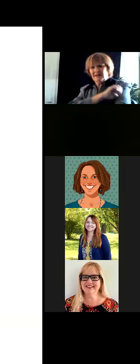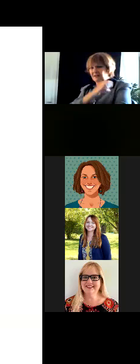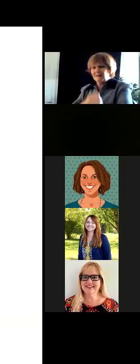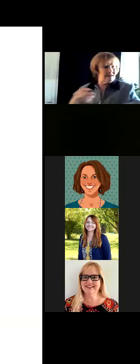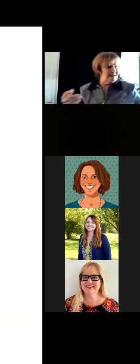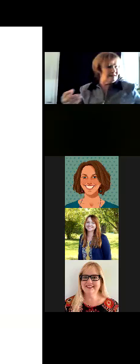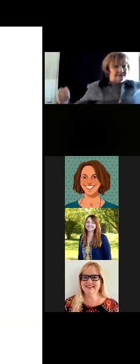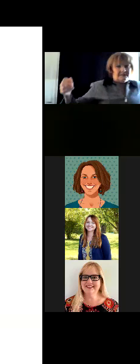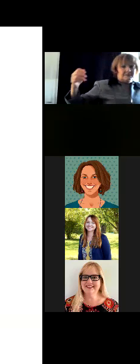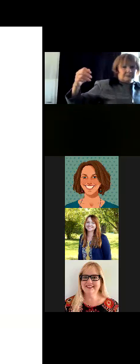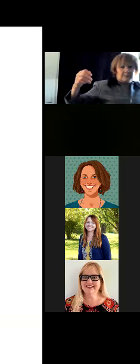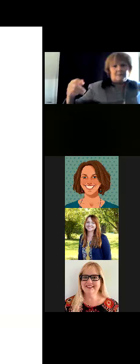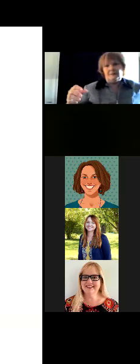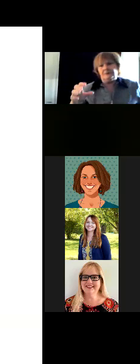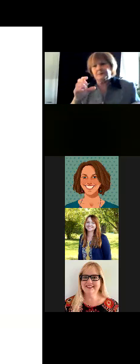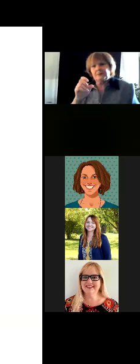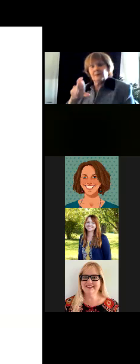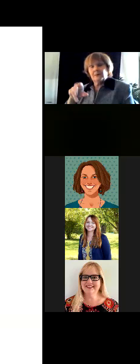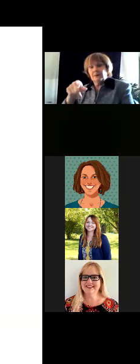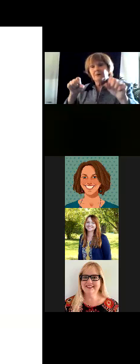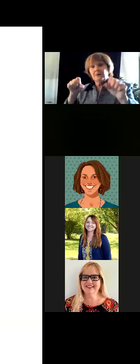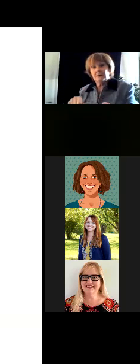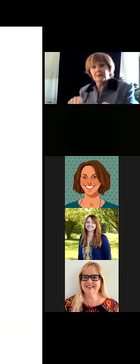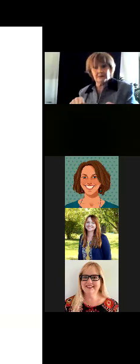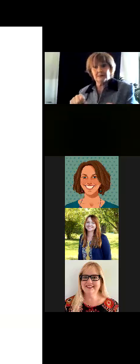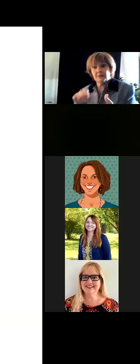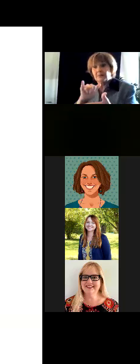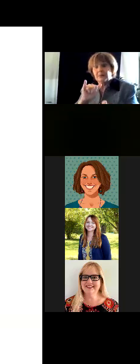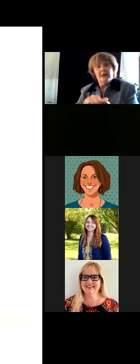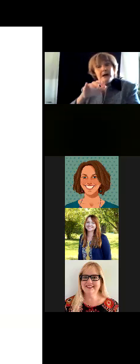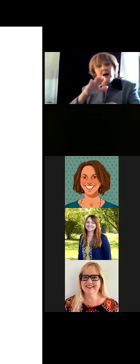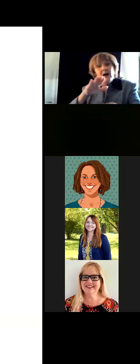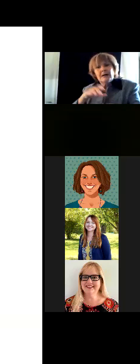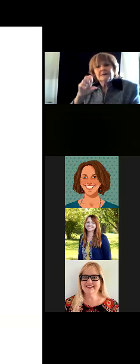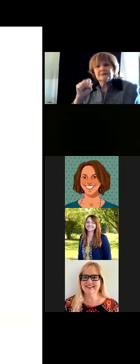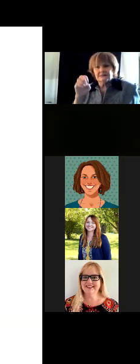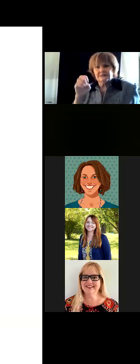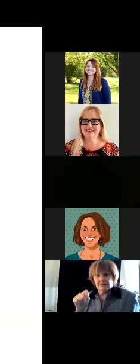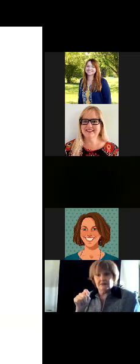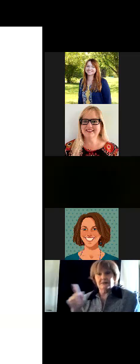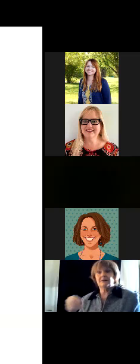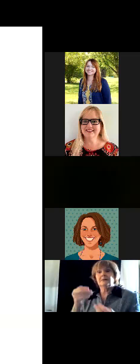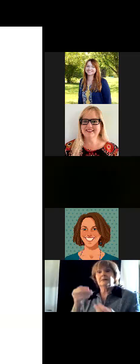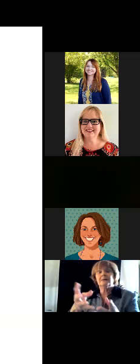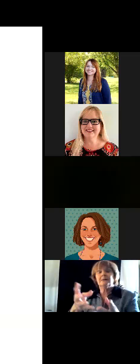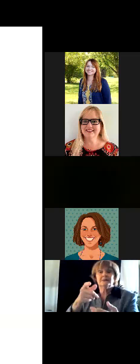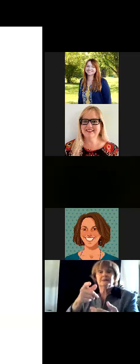to have to deal with a sudden onset crisis when it comes. It kinda keeps you from being in the optimal position